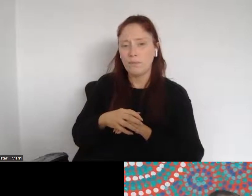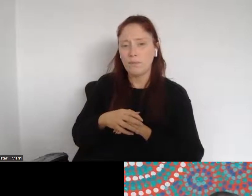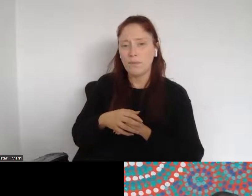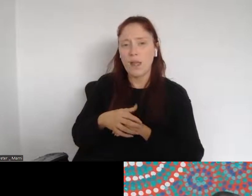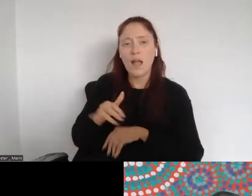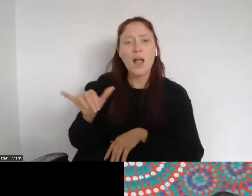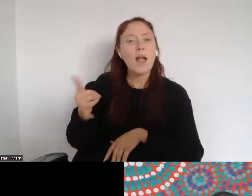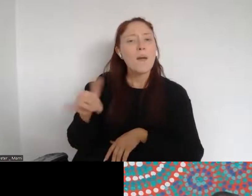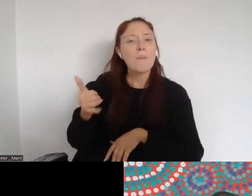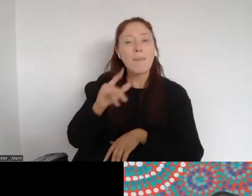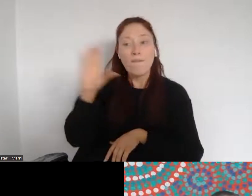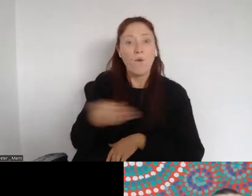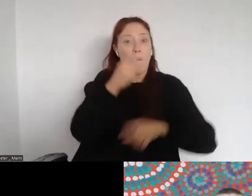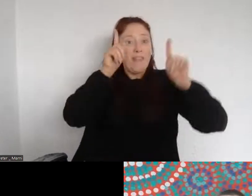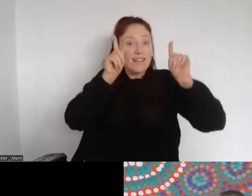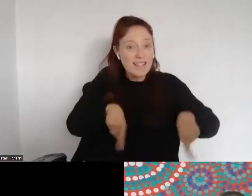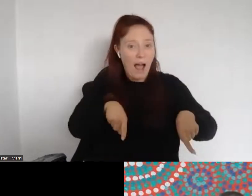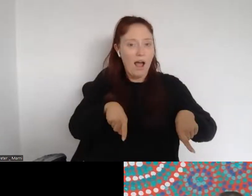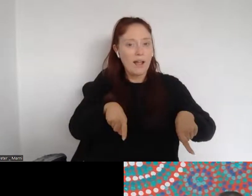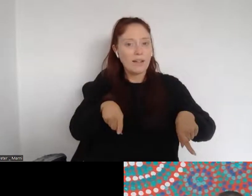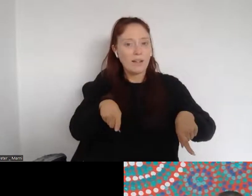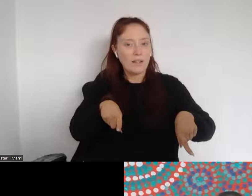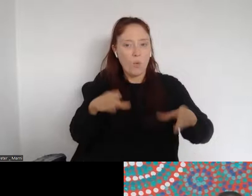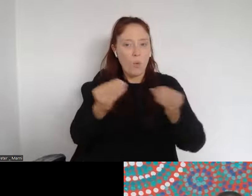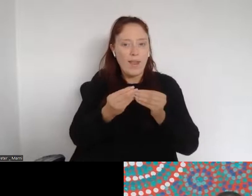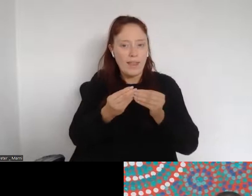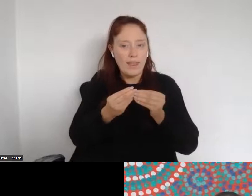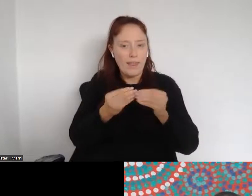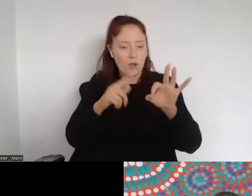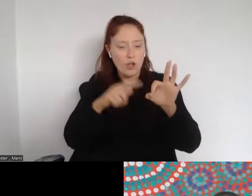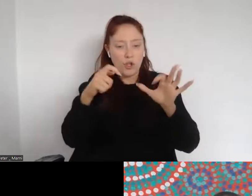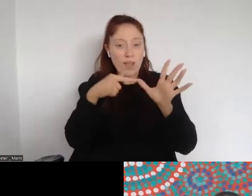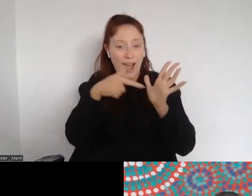from the outset with the case manager at QCAT for example to ensure that things run smoothly.